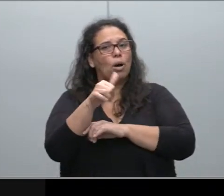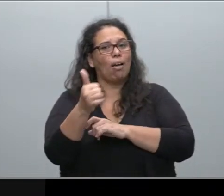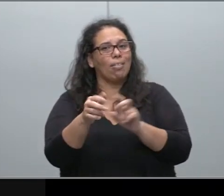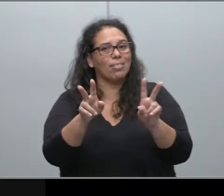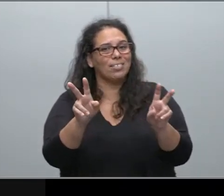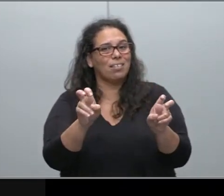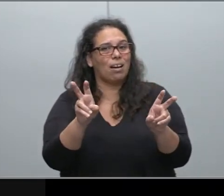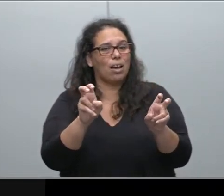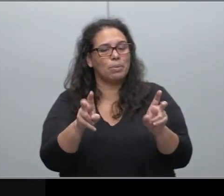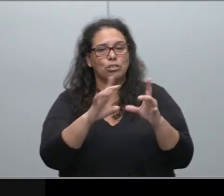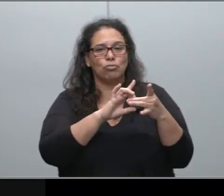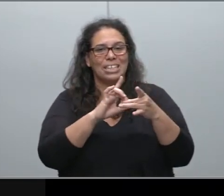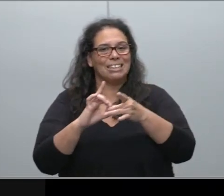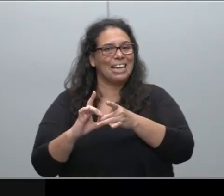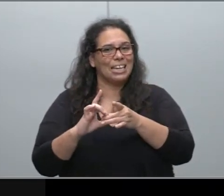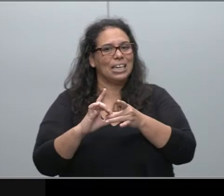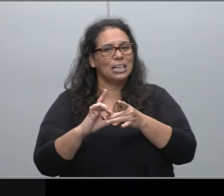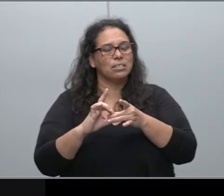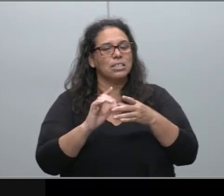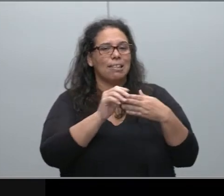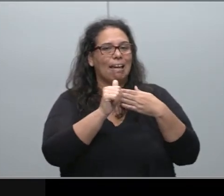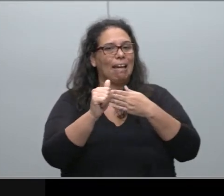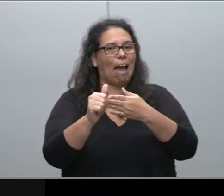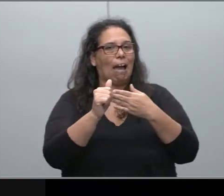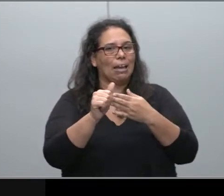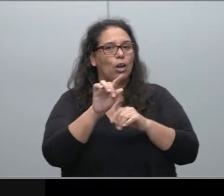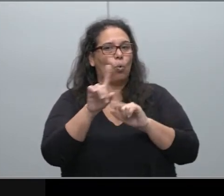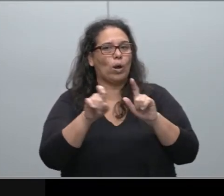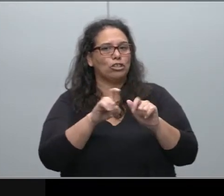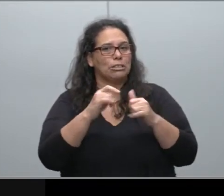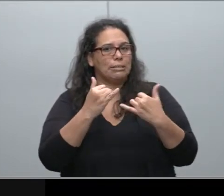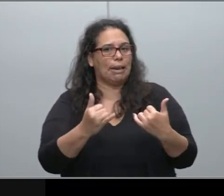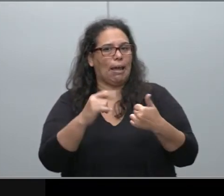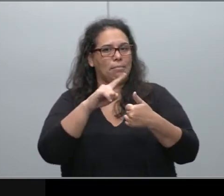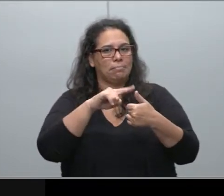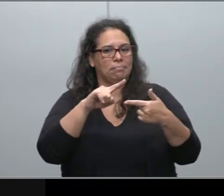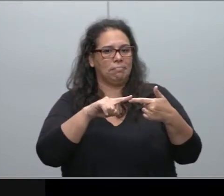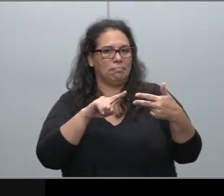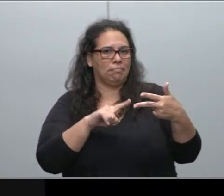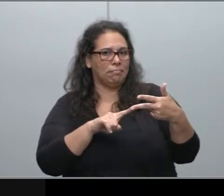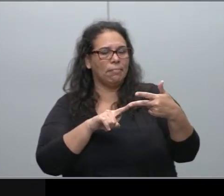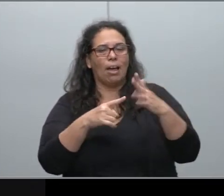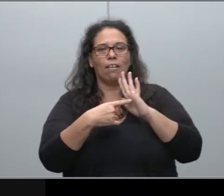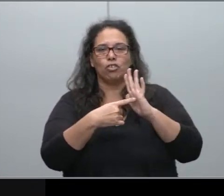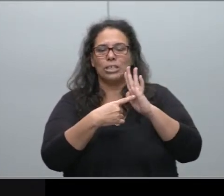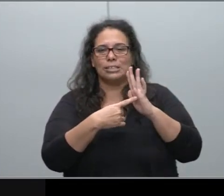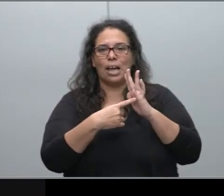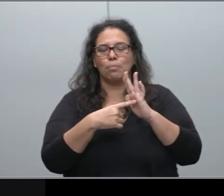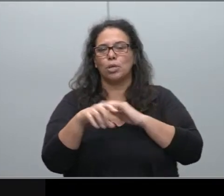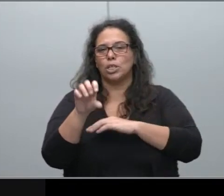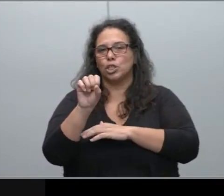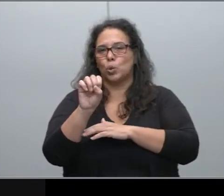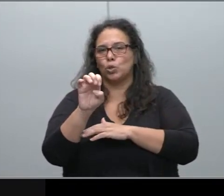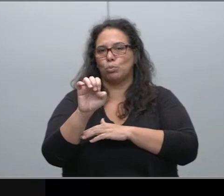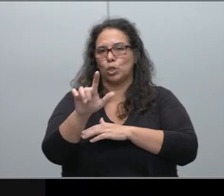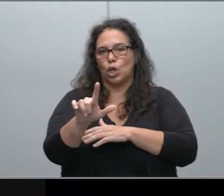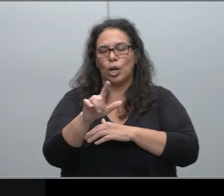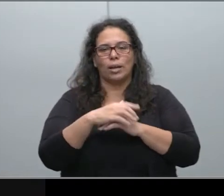I mean, are checking in on this data and listening, and what you're expressing, I'm sure that you're not the only one. I'm positive you're not the only one.